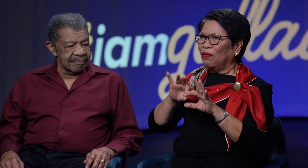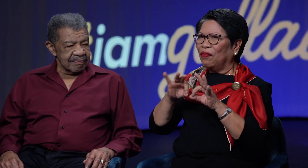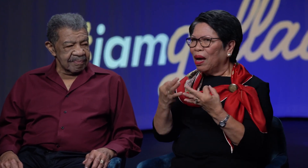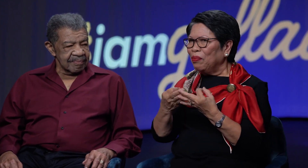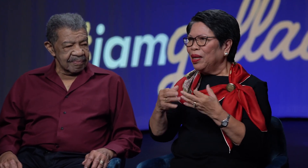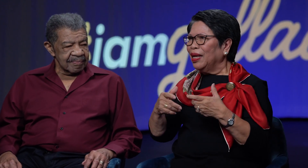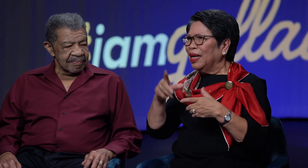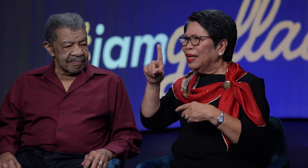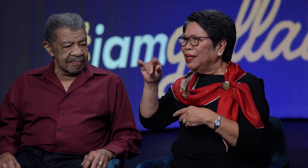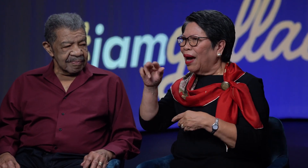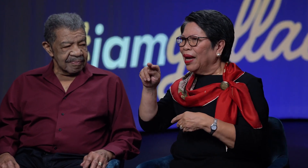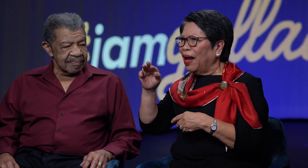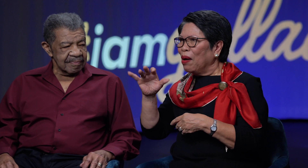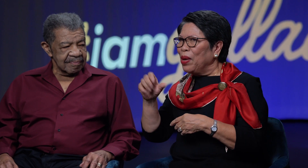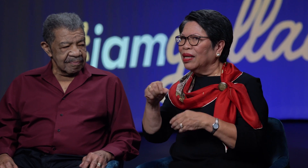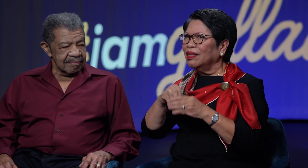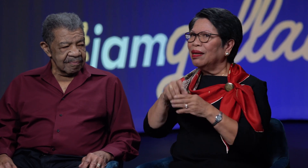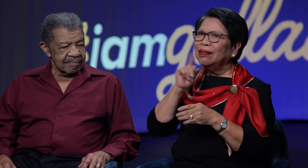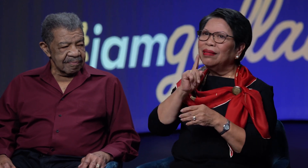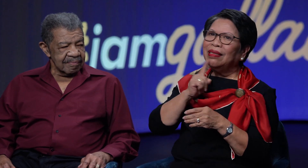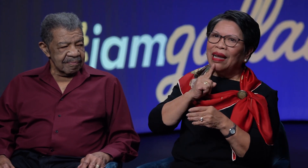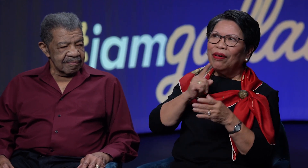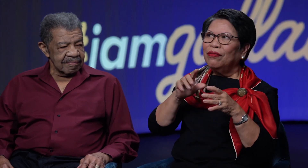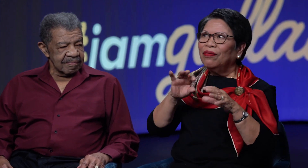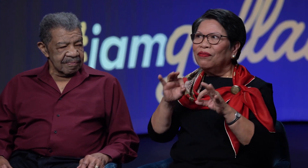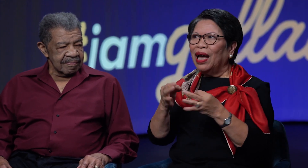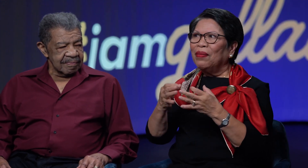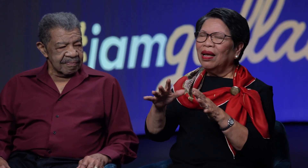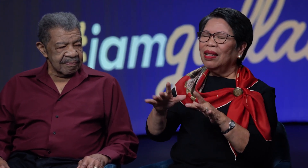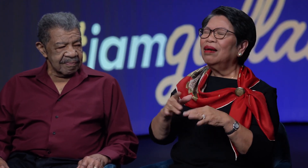and family dynamics within the deaf family.